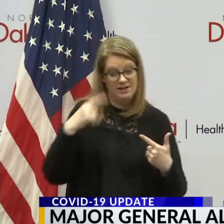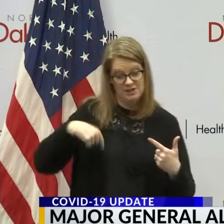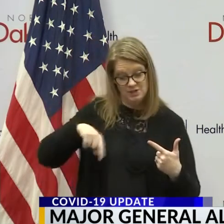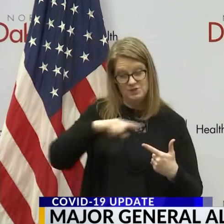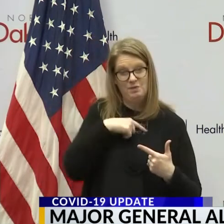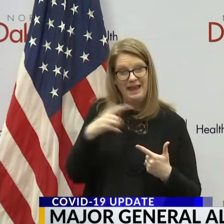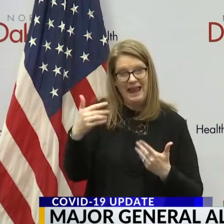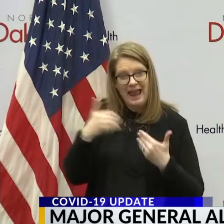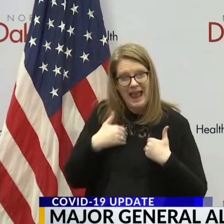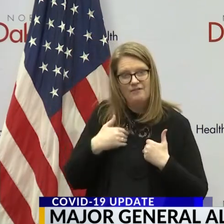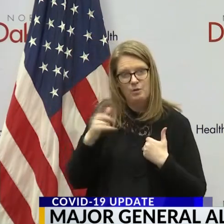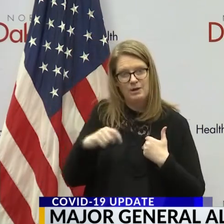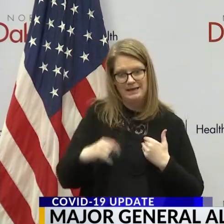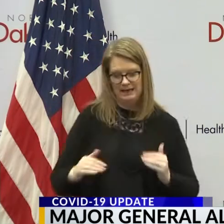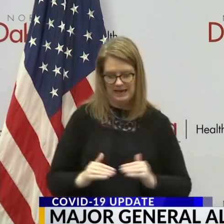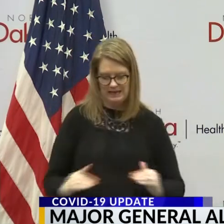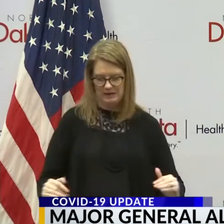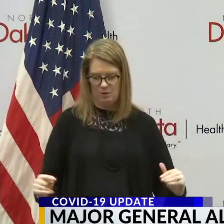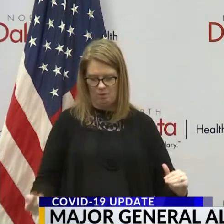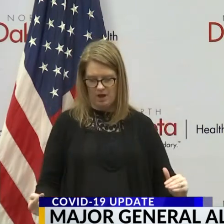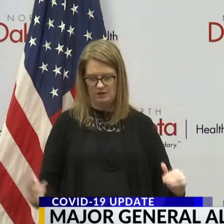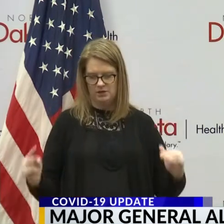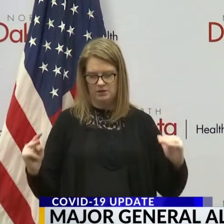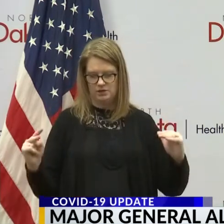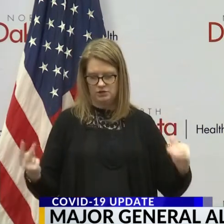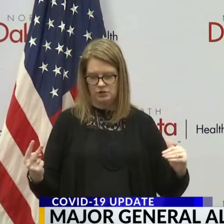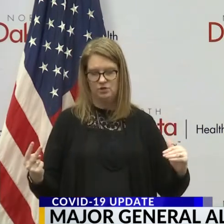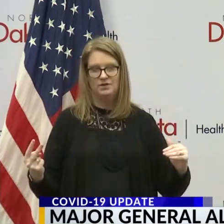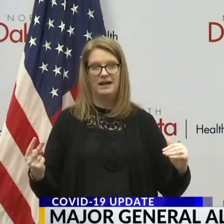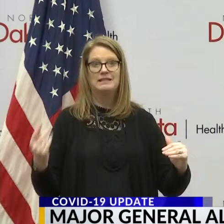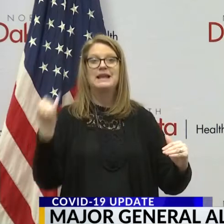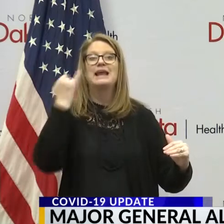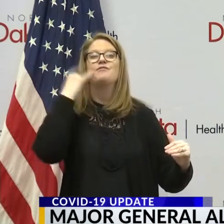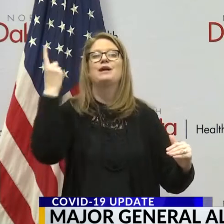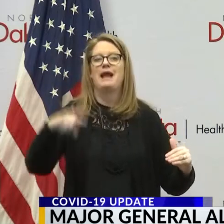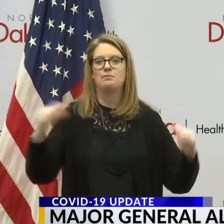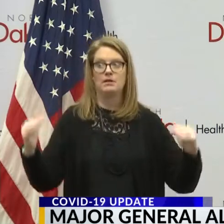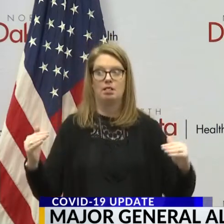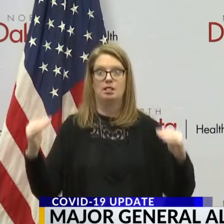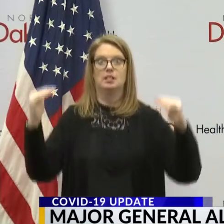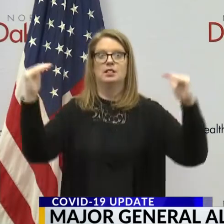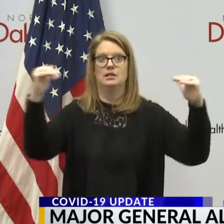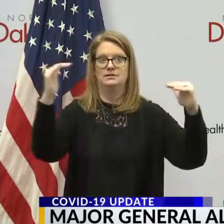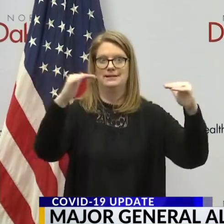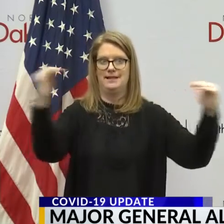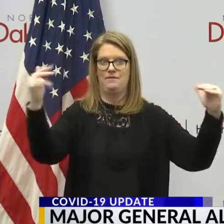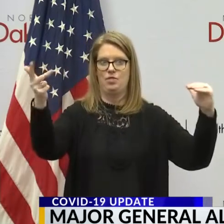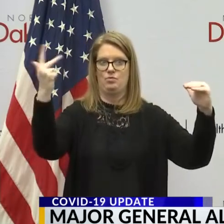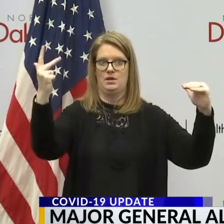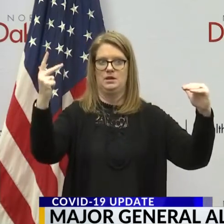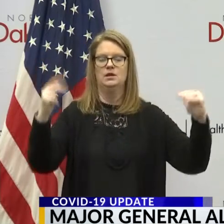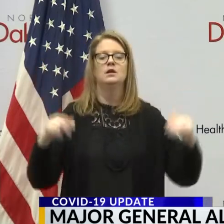EQUIPMENT OR VENTILATORS SO THAT WE HAVE THE RESOURCES WE